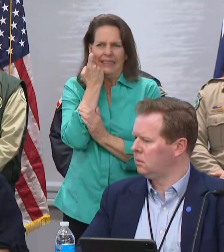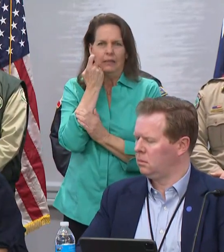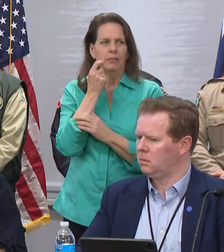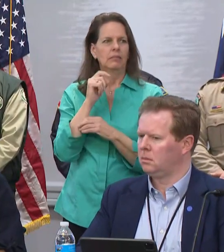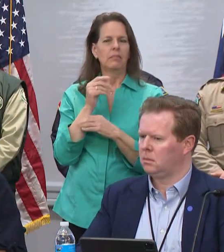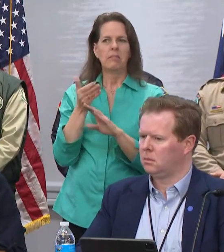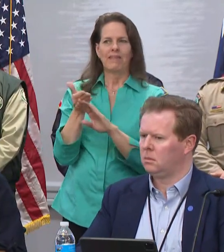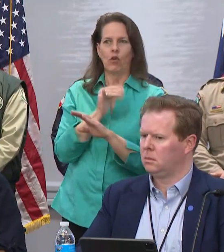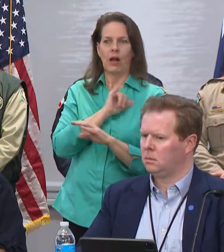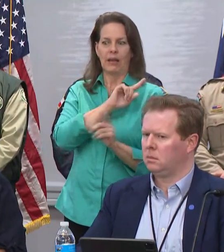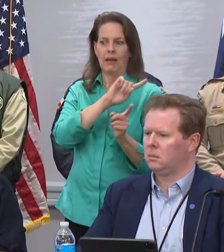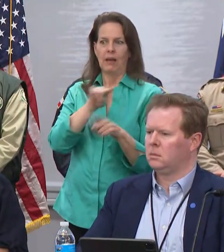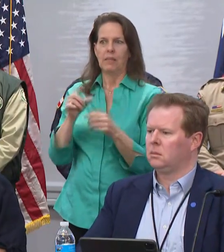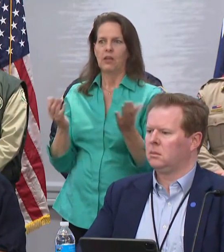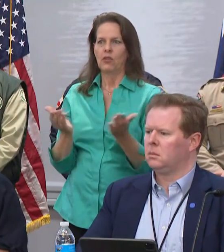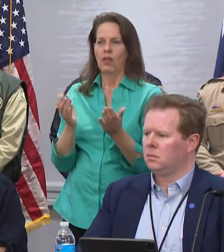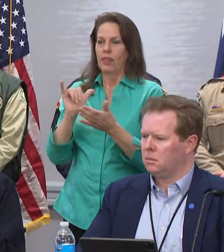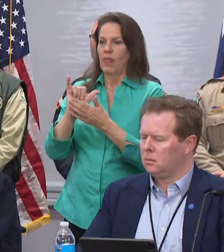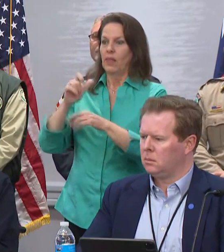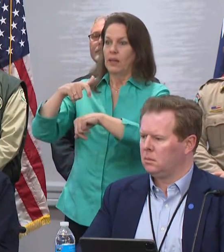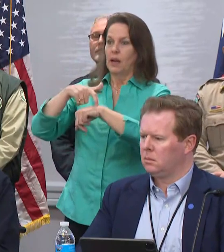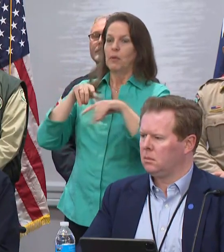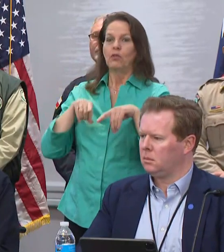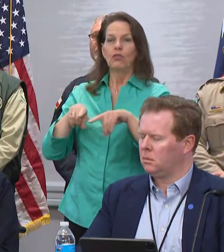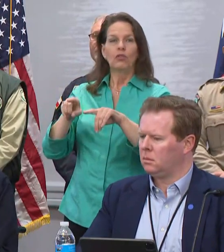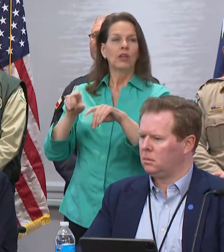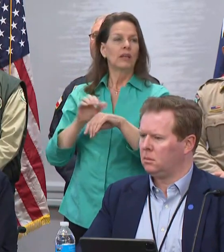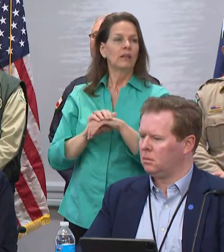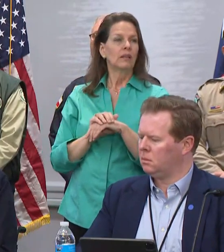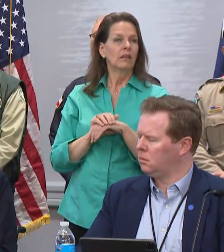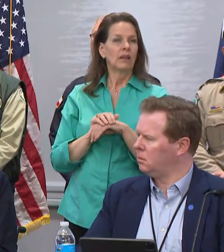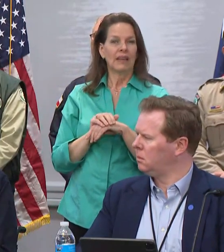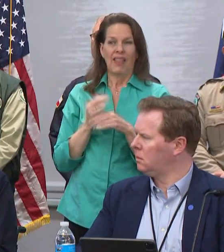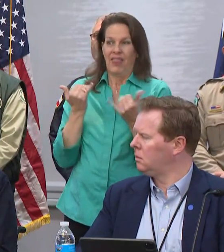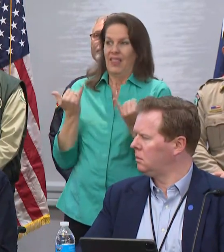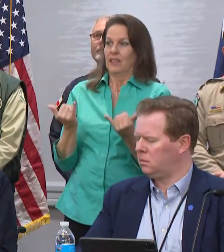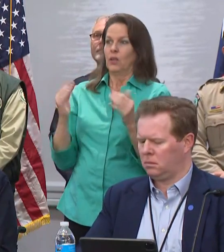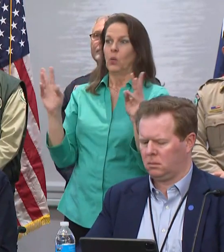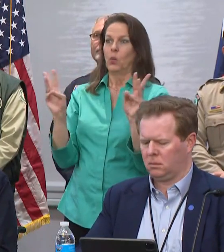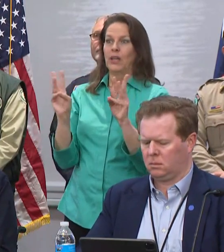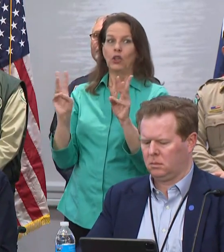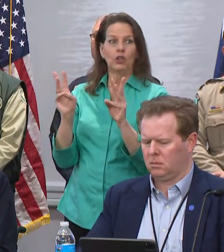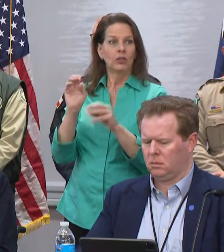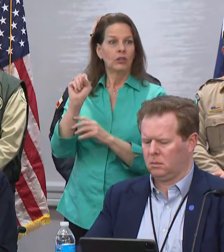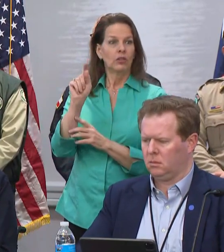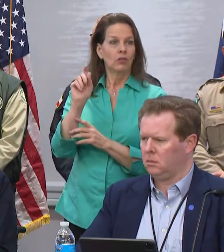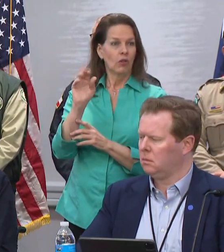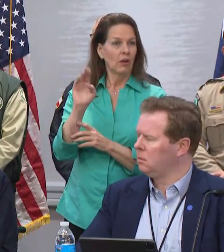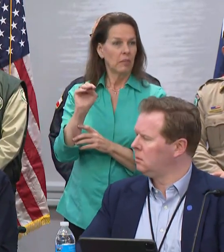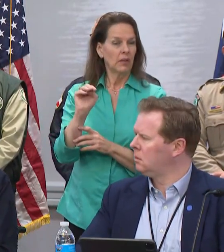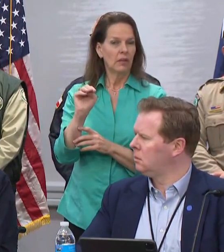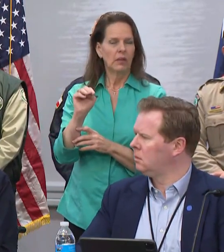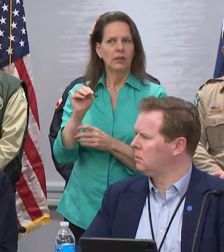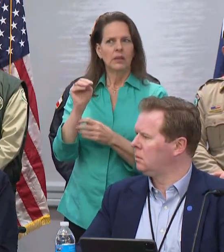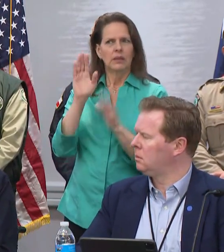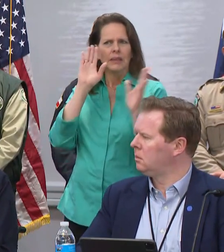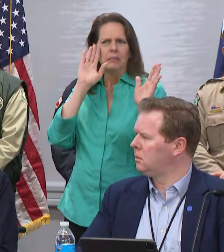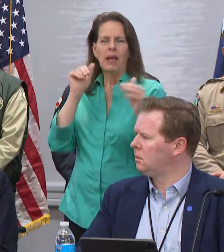here that the the time during the course of this winter storm, when we are expecting the highest